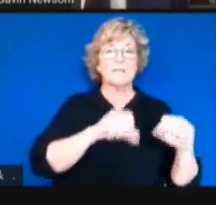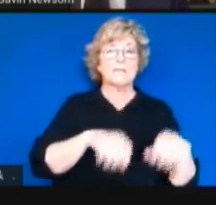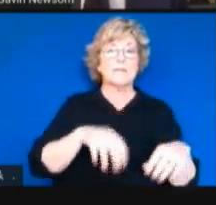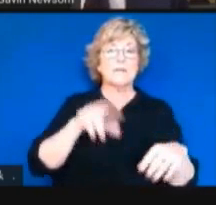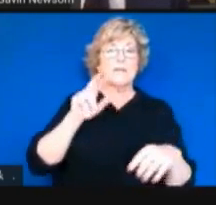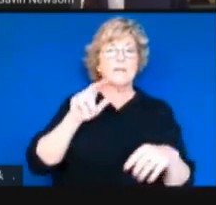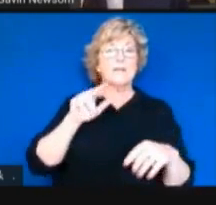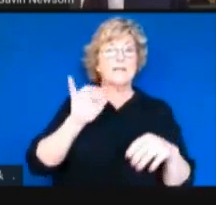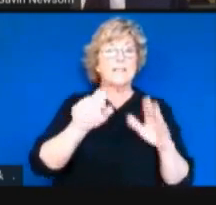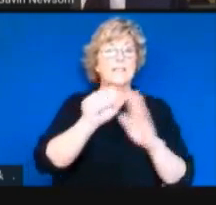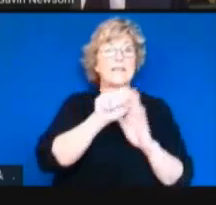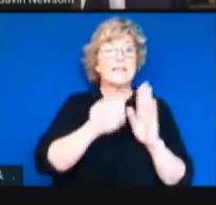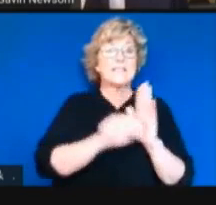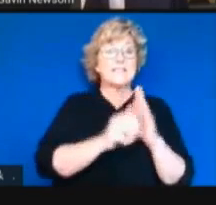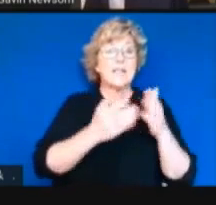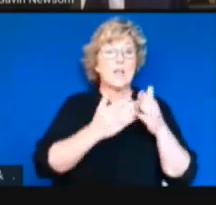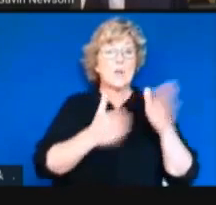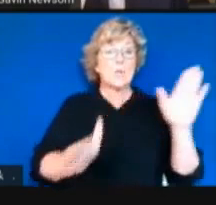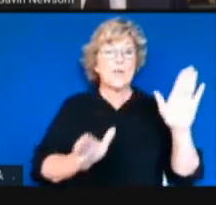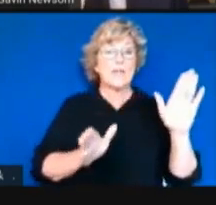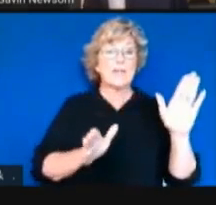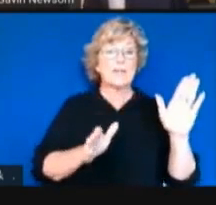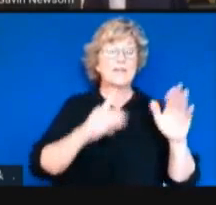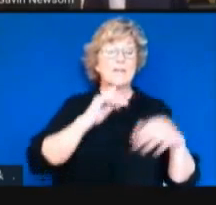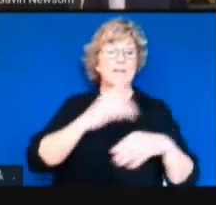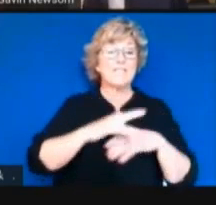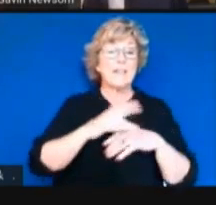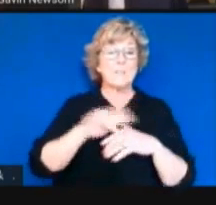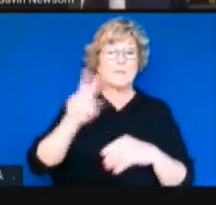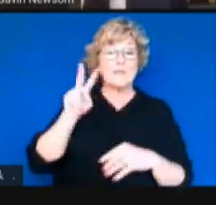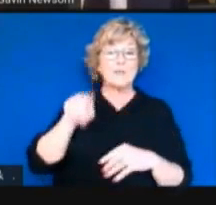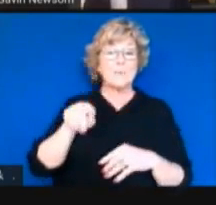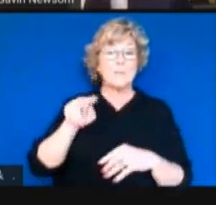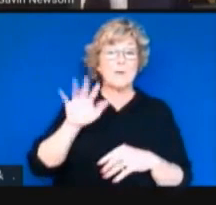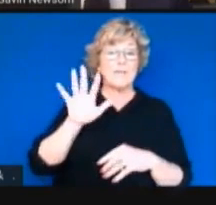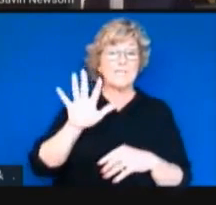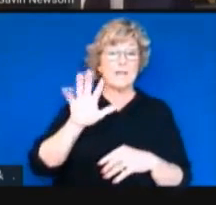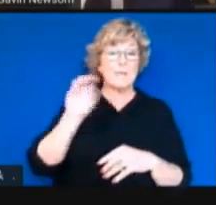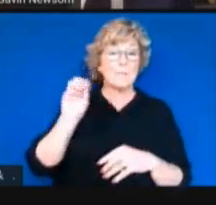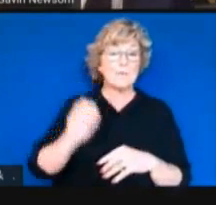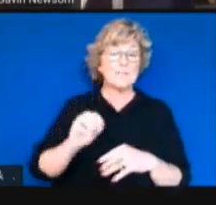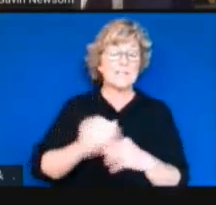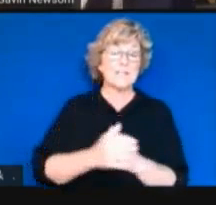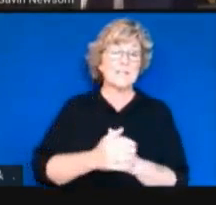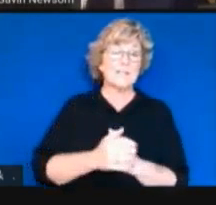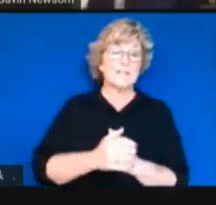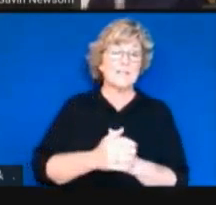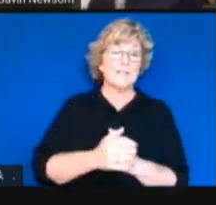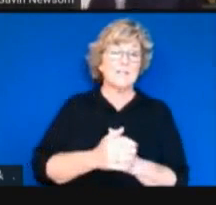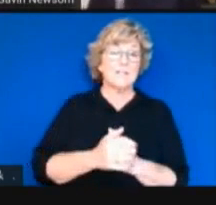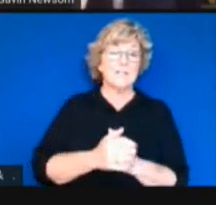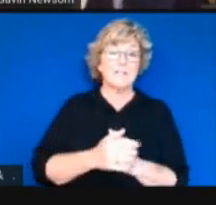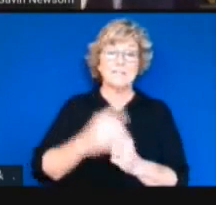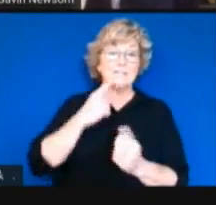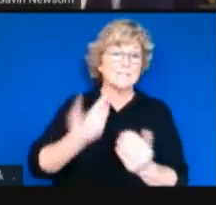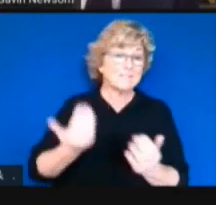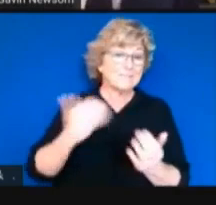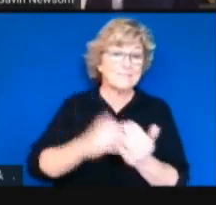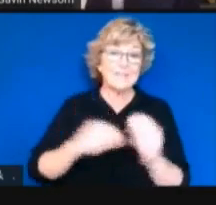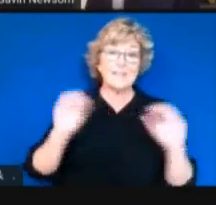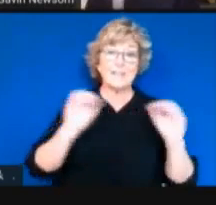NOW IN A SURGE FRAME AS IT REPRESENTS TO ICU CAPACITY.